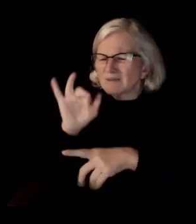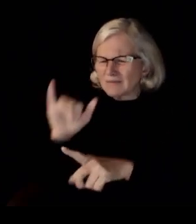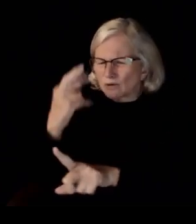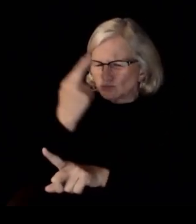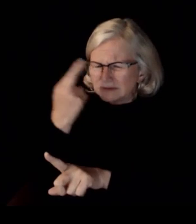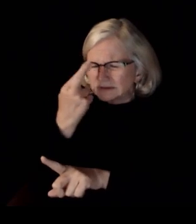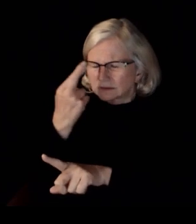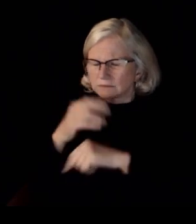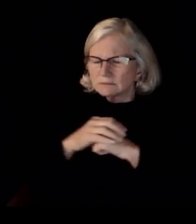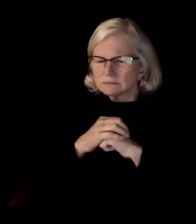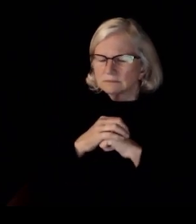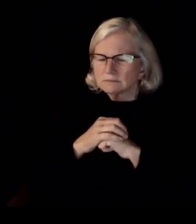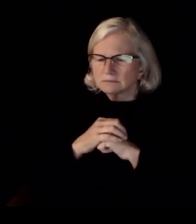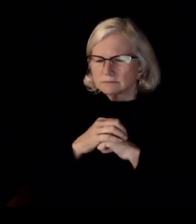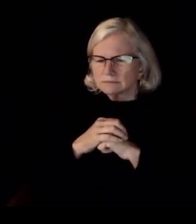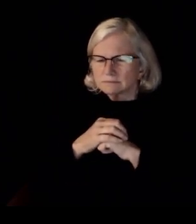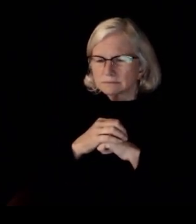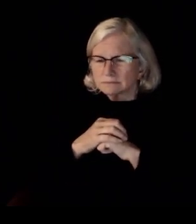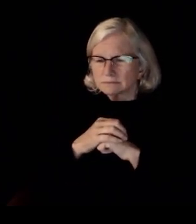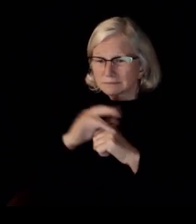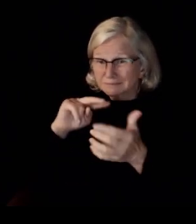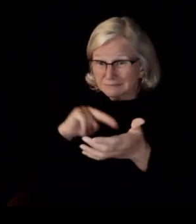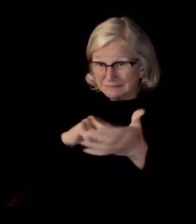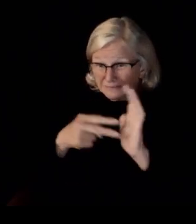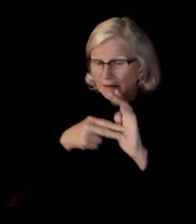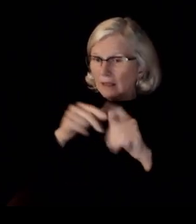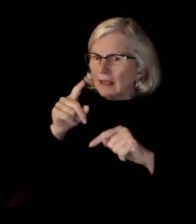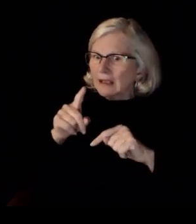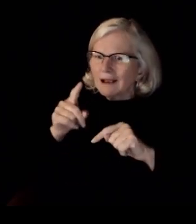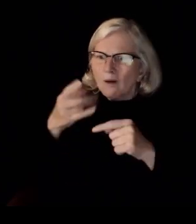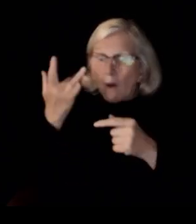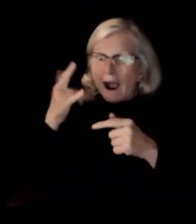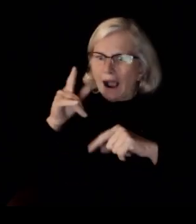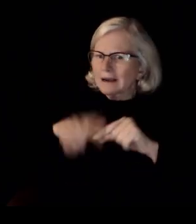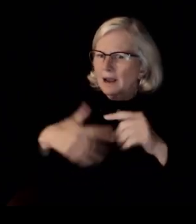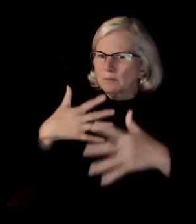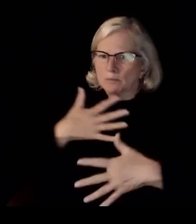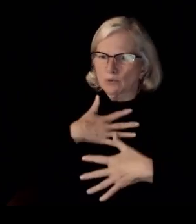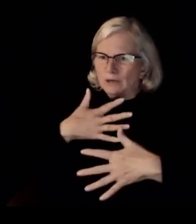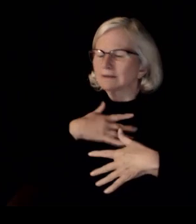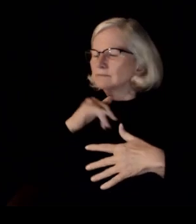their ability to breathe. People in this category should consider using alternatives to face